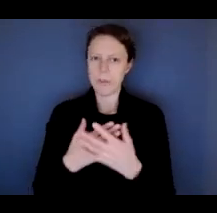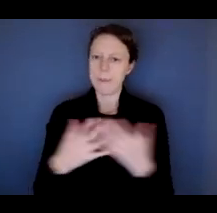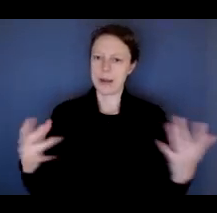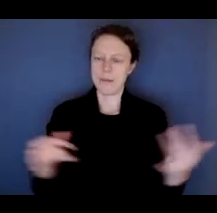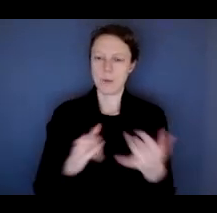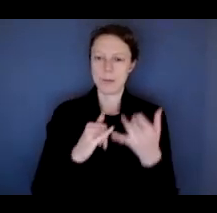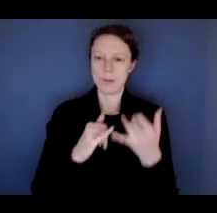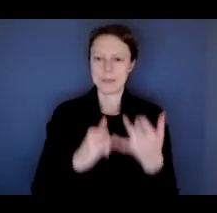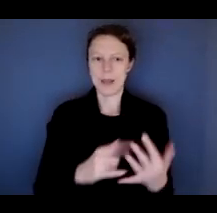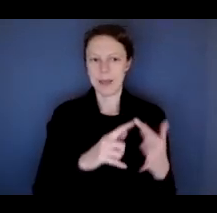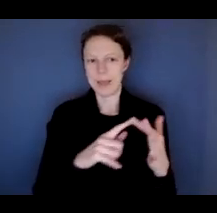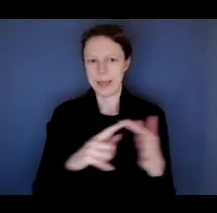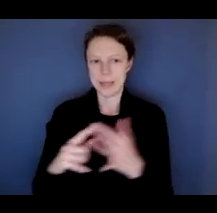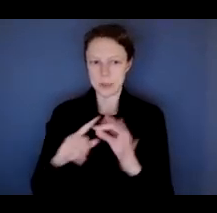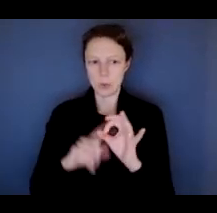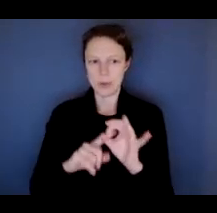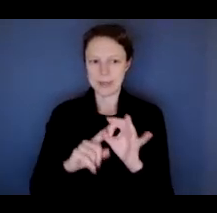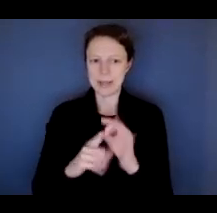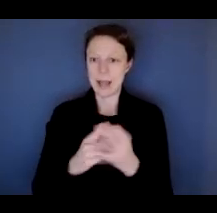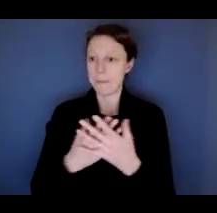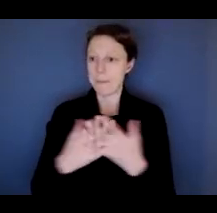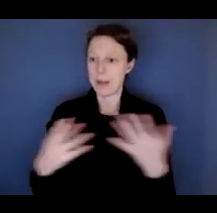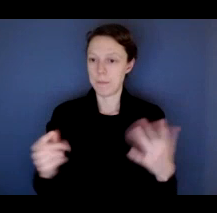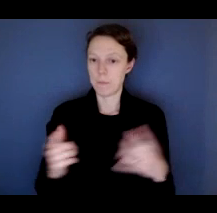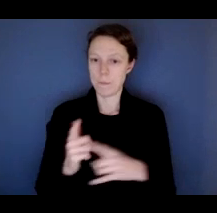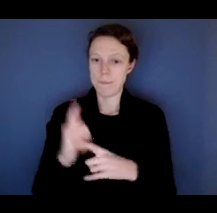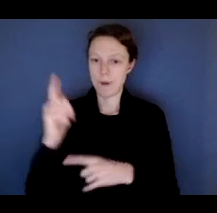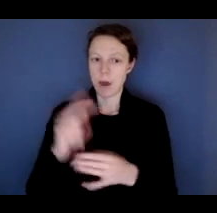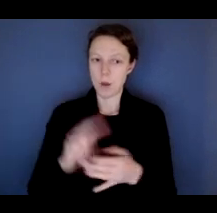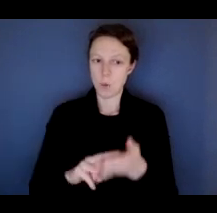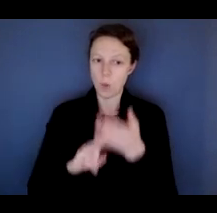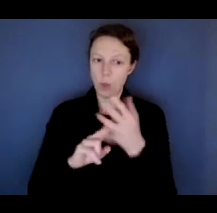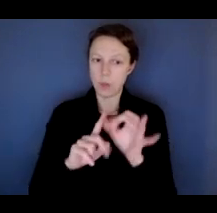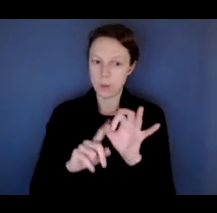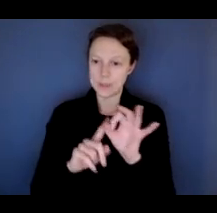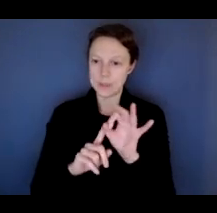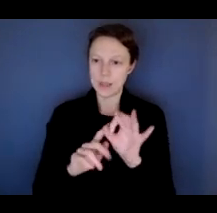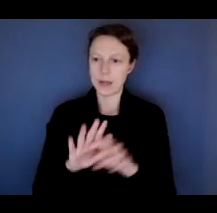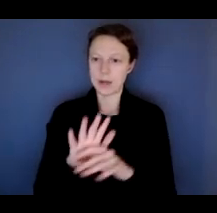got a lot of people from far North Queensland and regional QLD and quite a few of you from outside